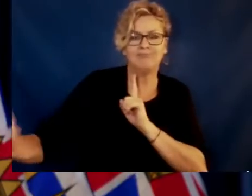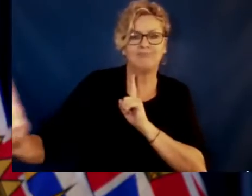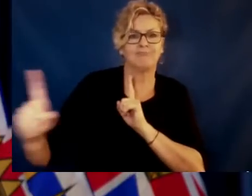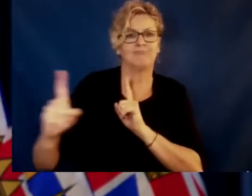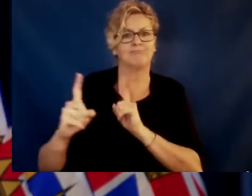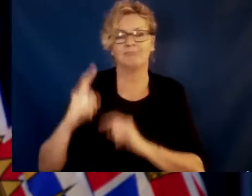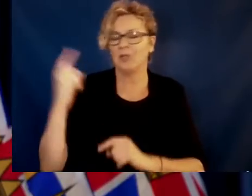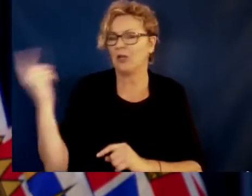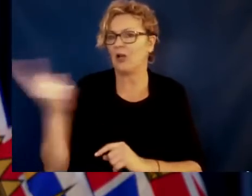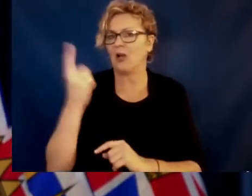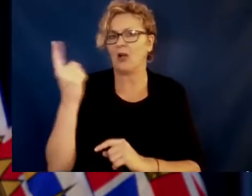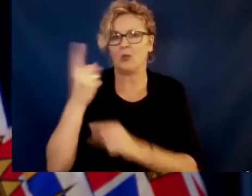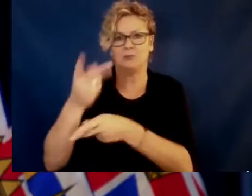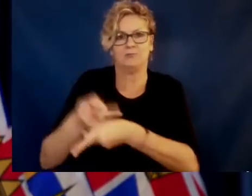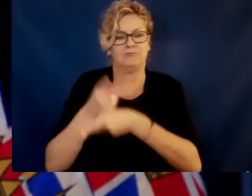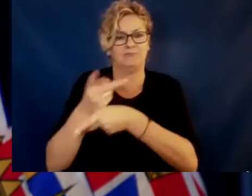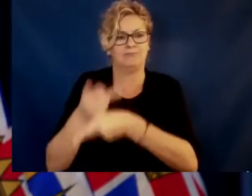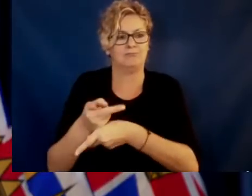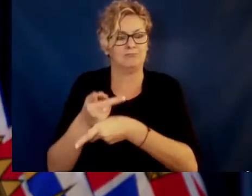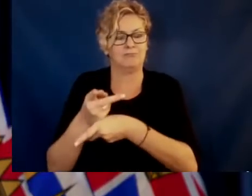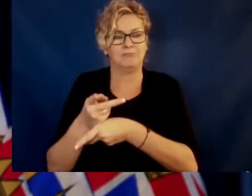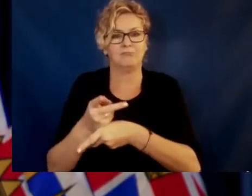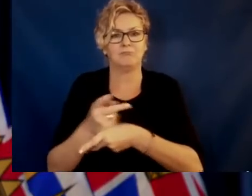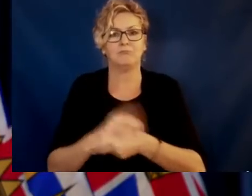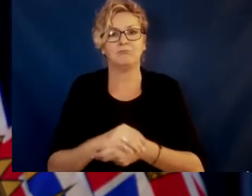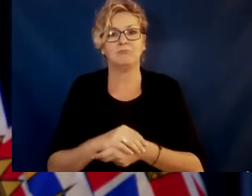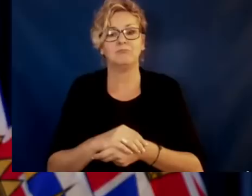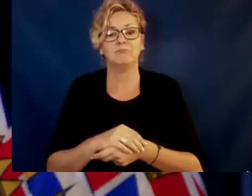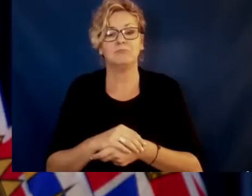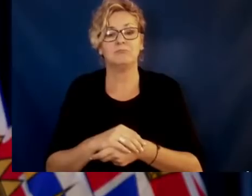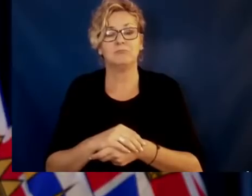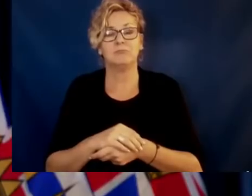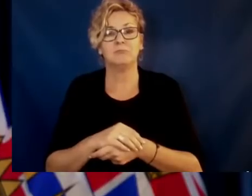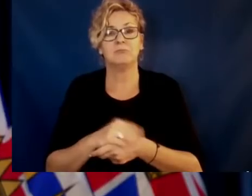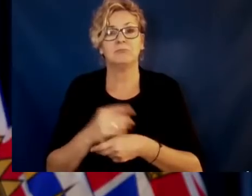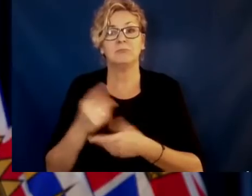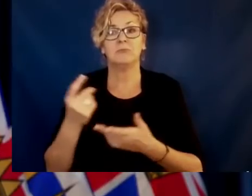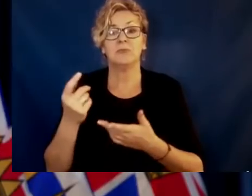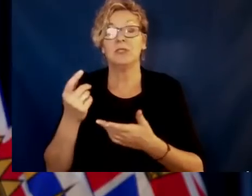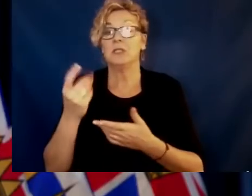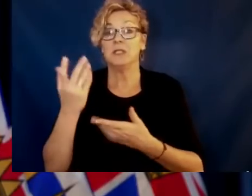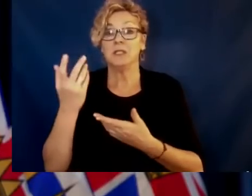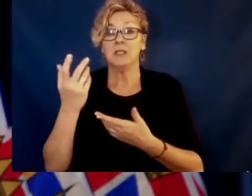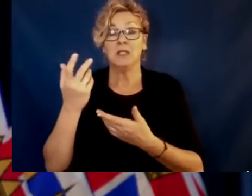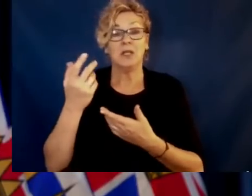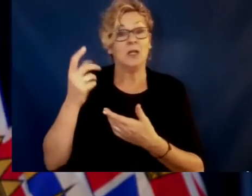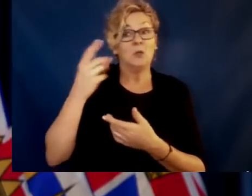many of them small but some larger, especially associated with our essential services, places like grocery stores, places